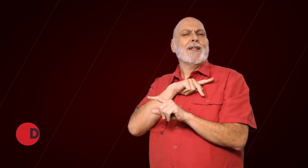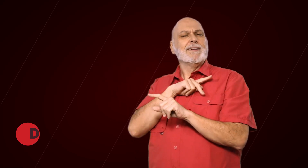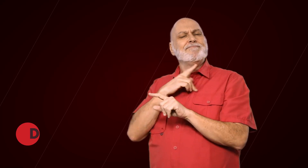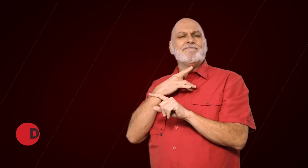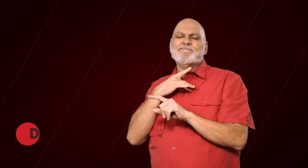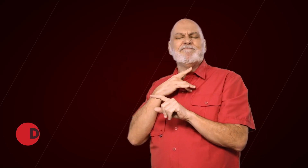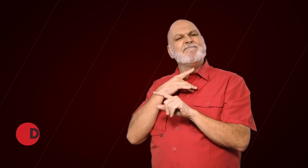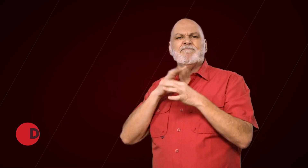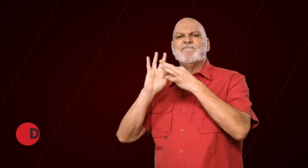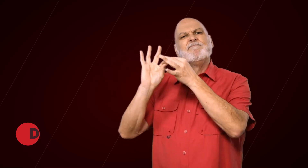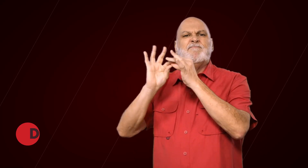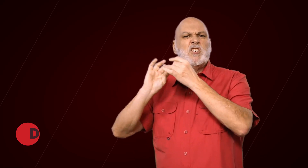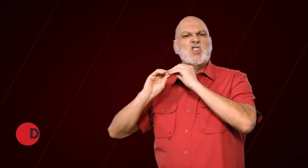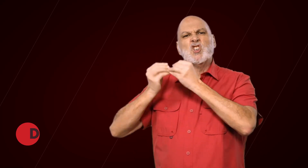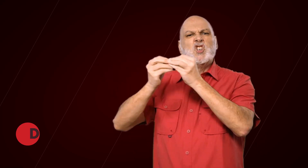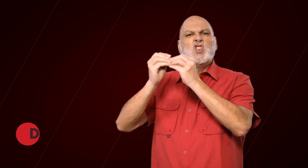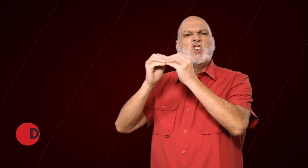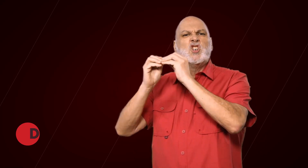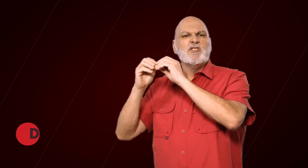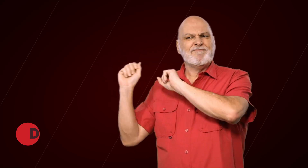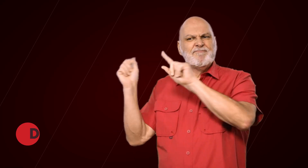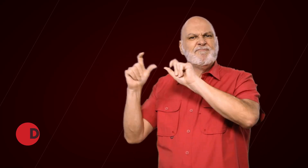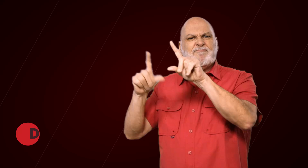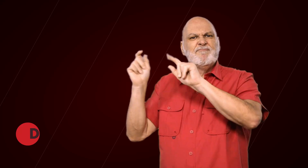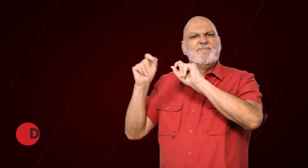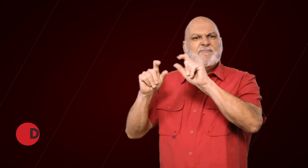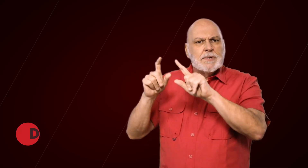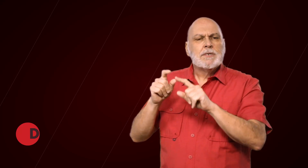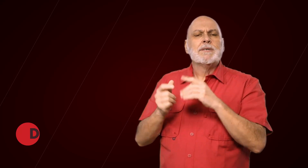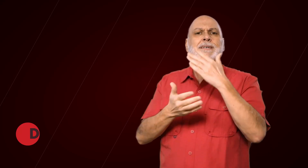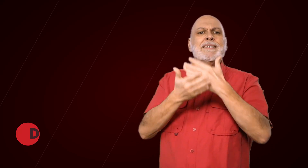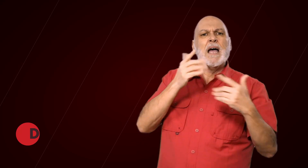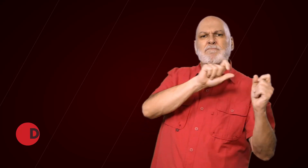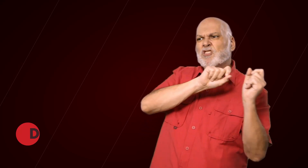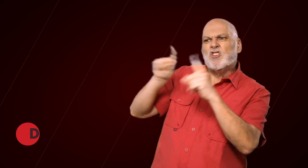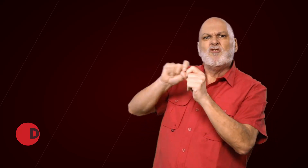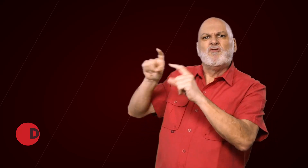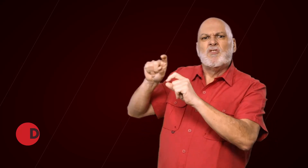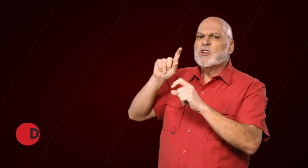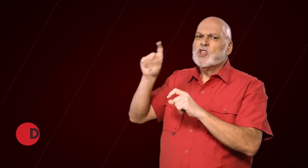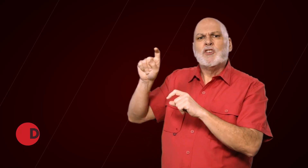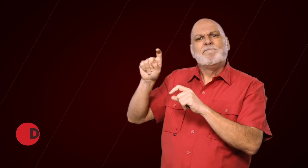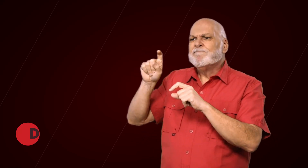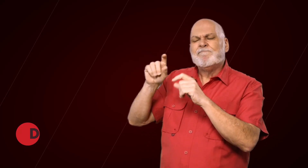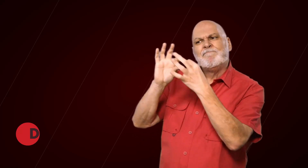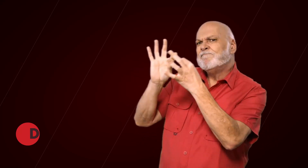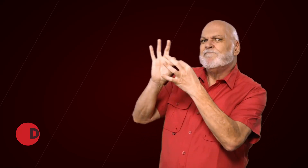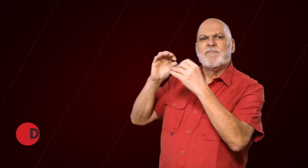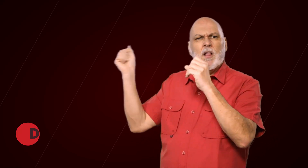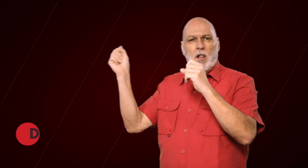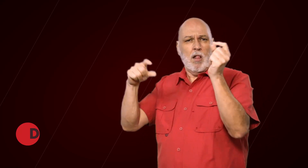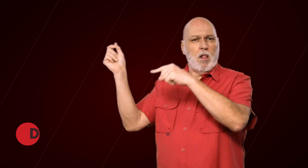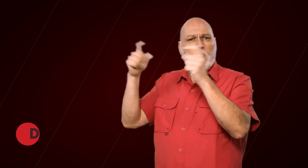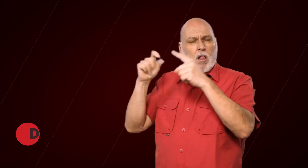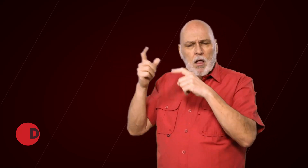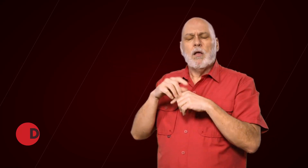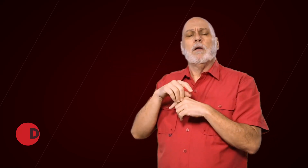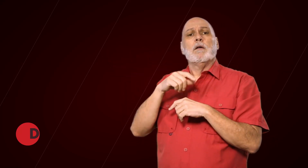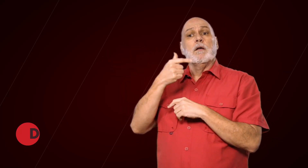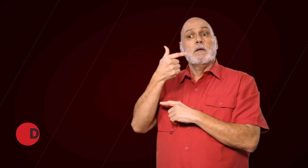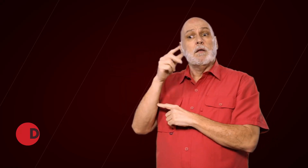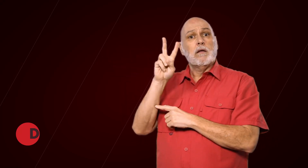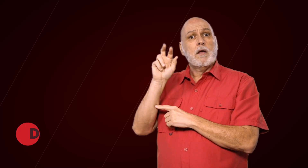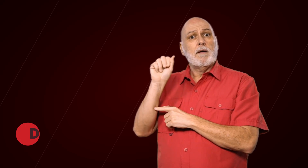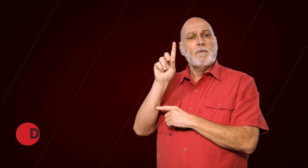After people posted personal attacks on one another,